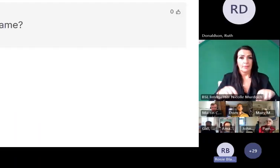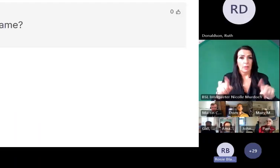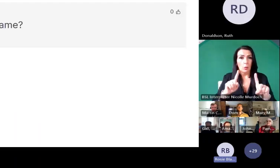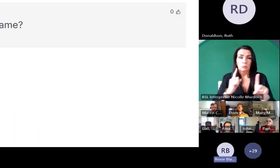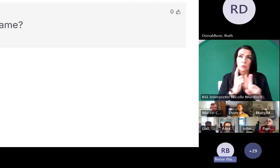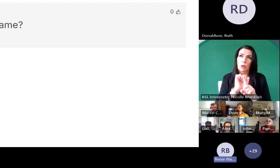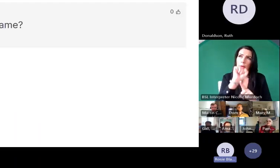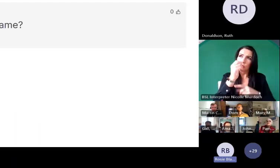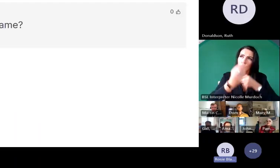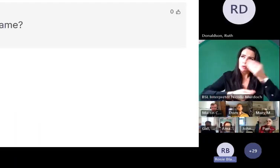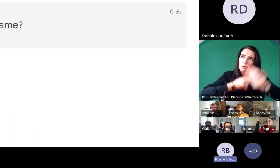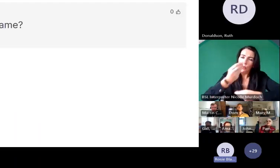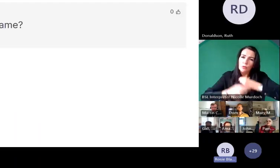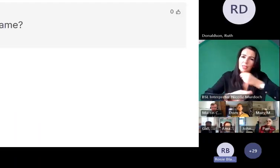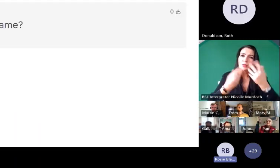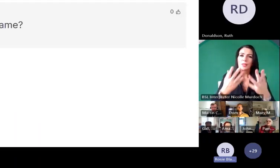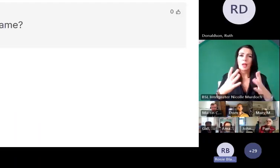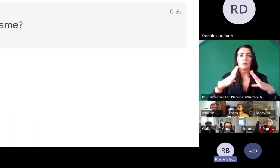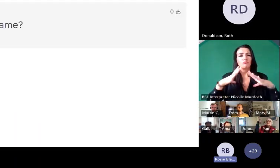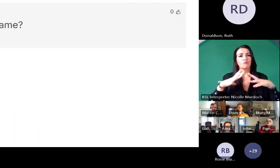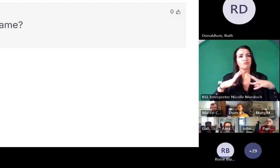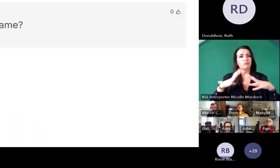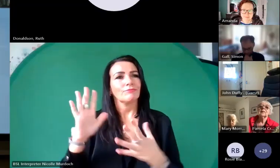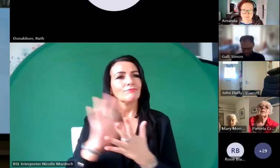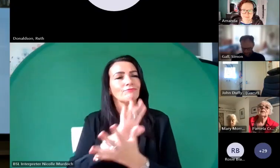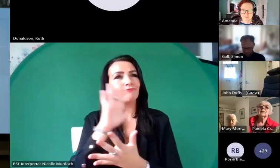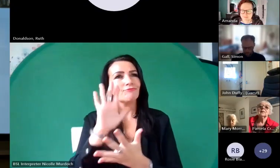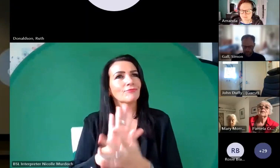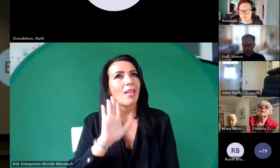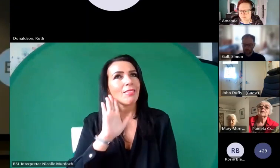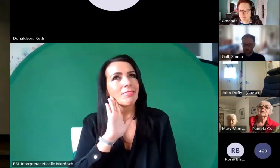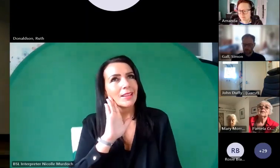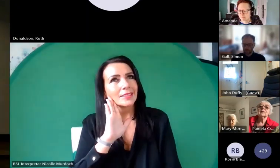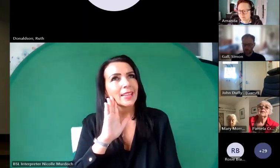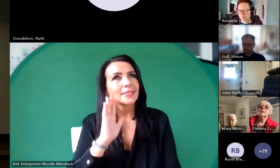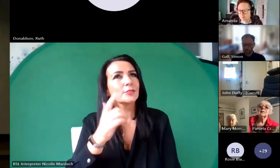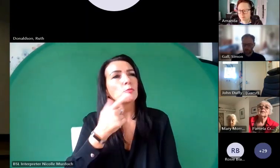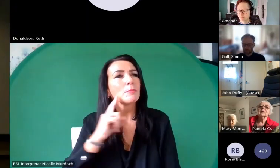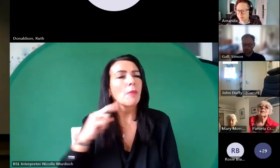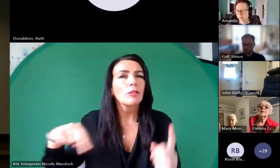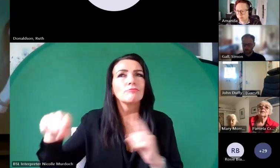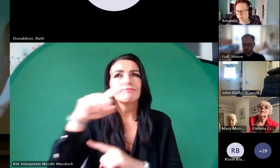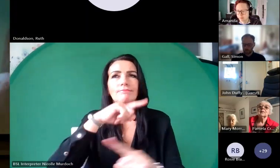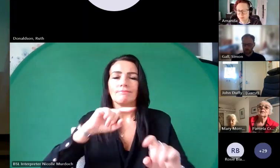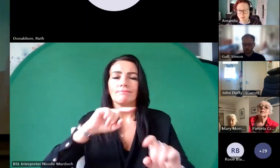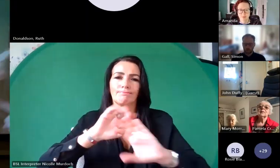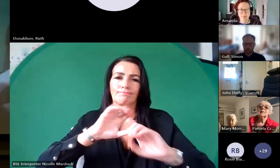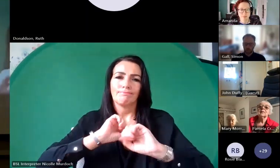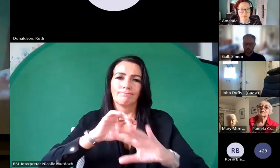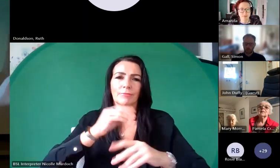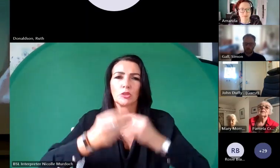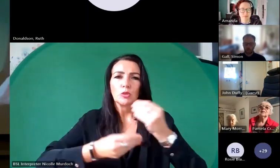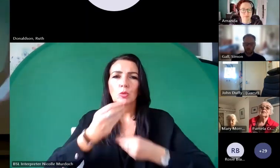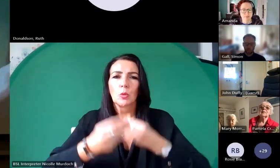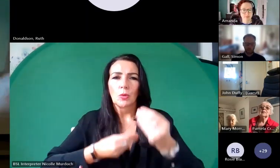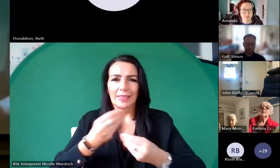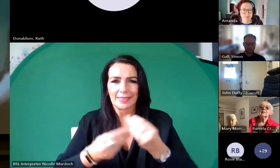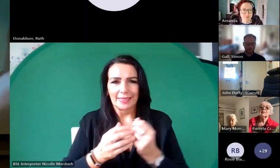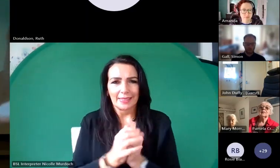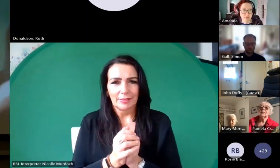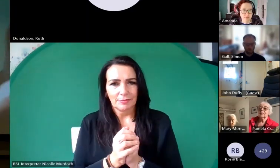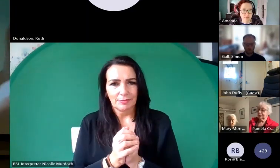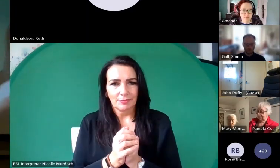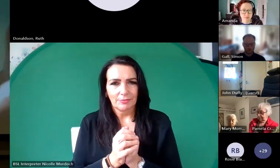sit back enjoy hearing from likeminded people um and as I say please don't keep quiet um say